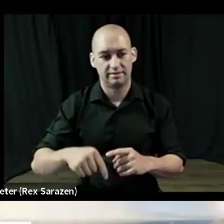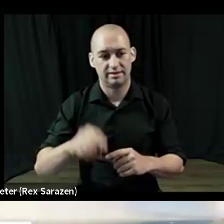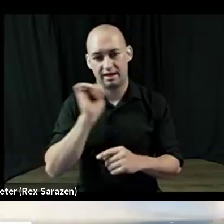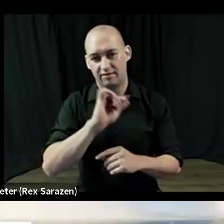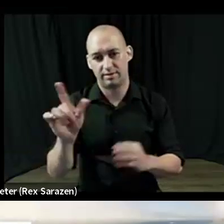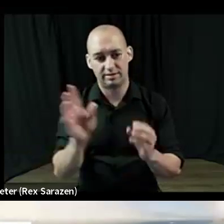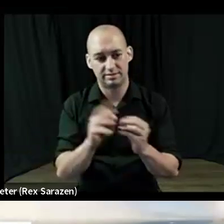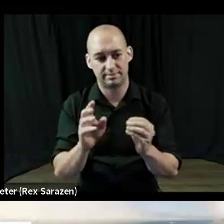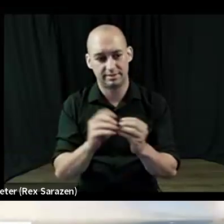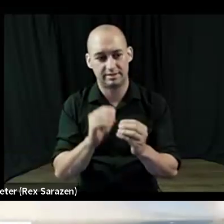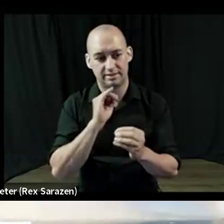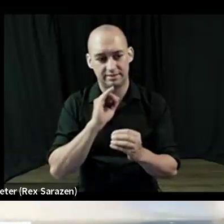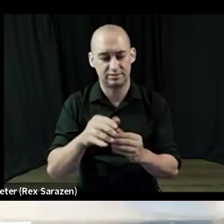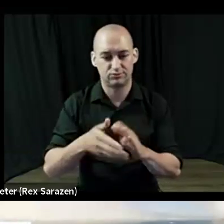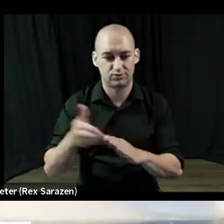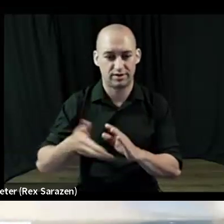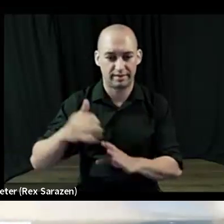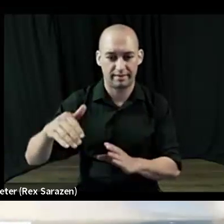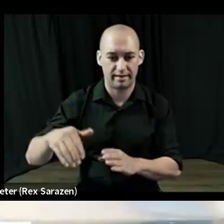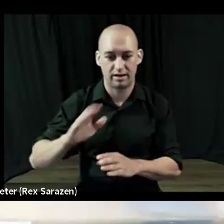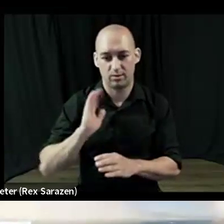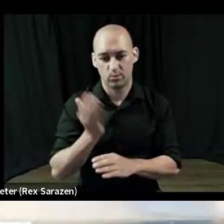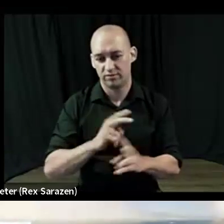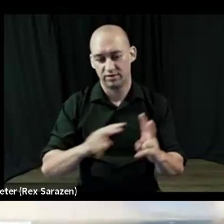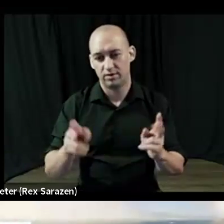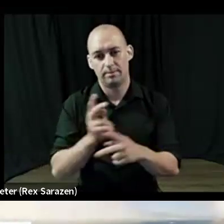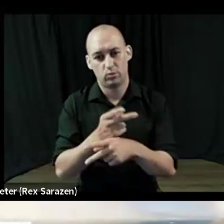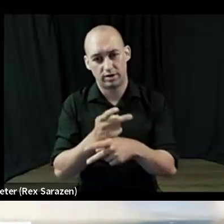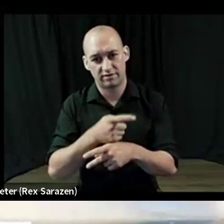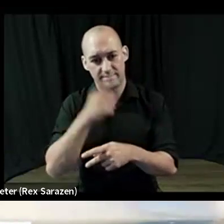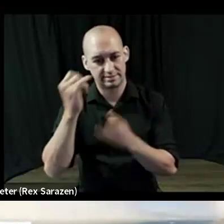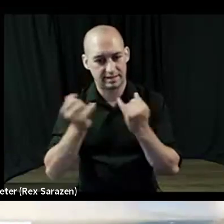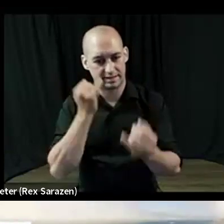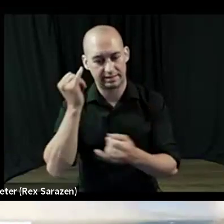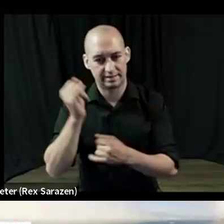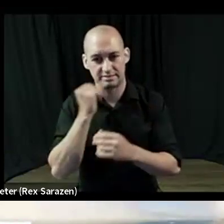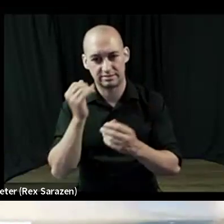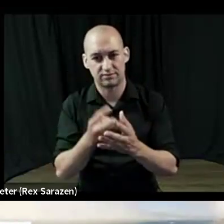being so productive, and ideas are just flowing. The only thing I would urge I am super open to